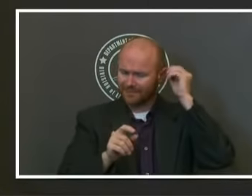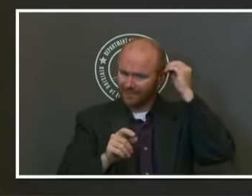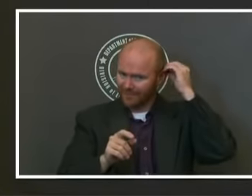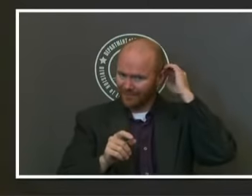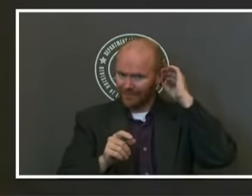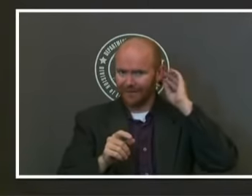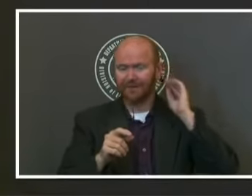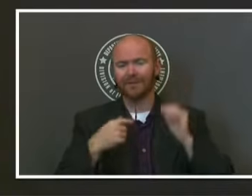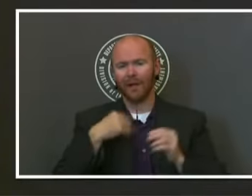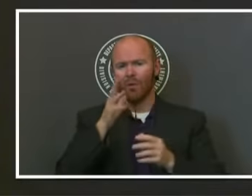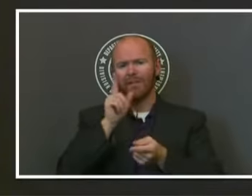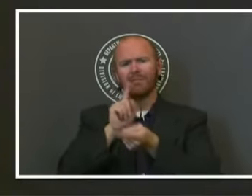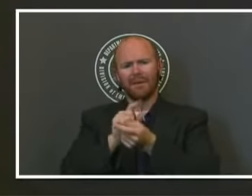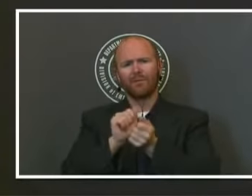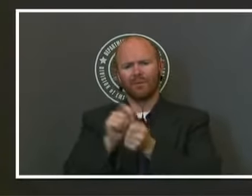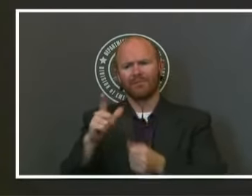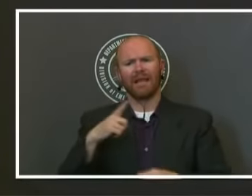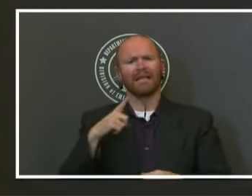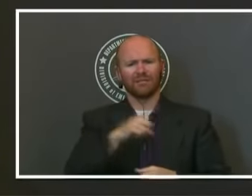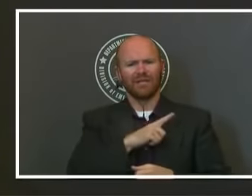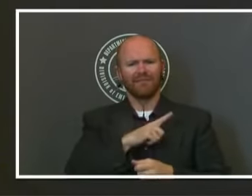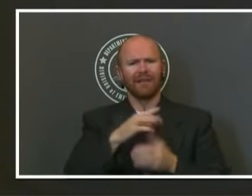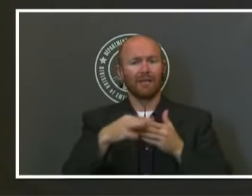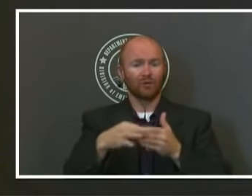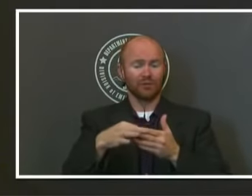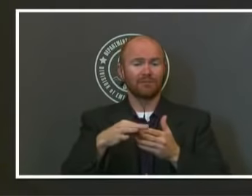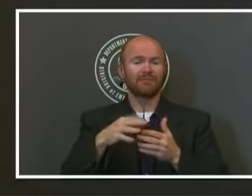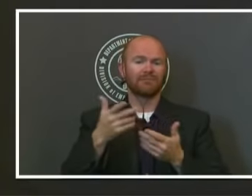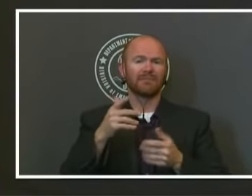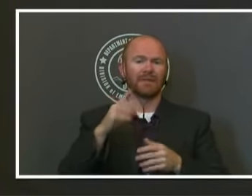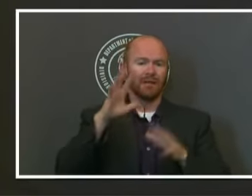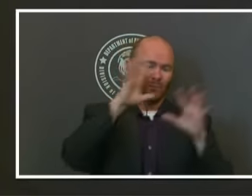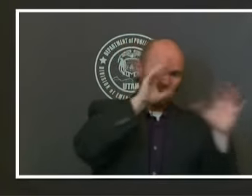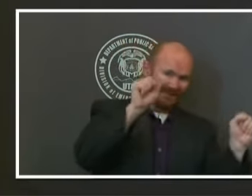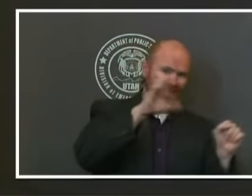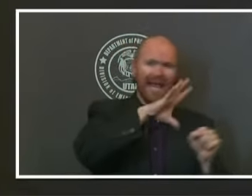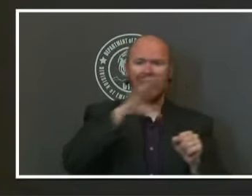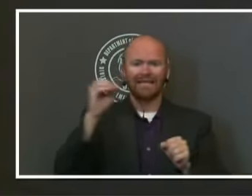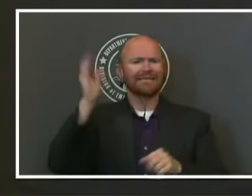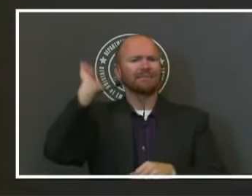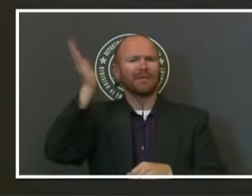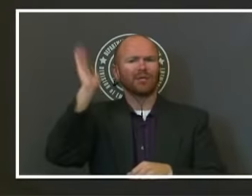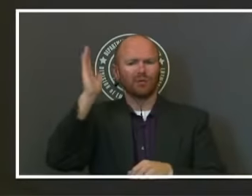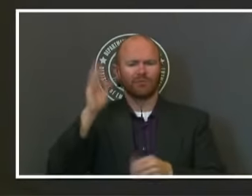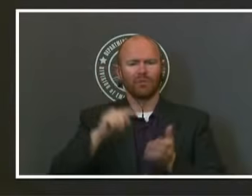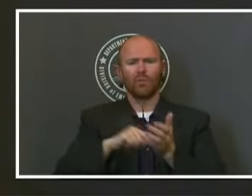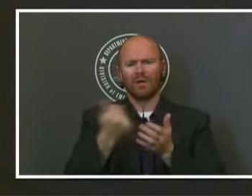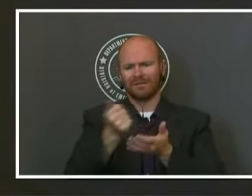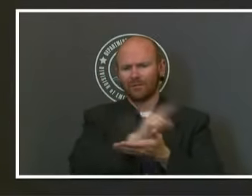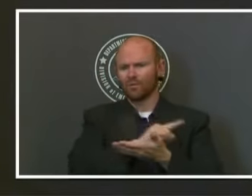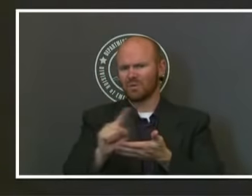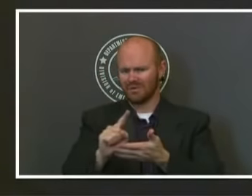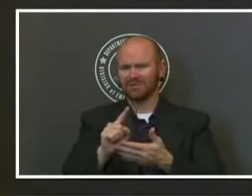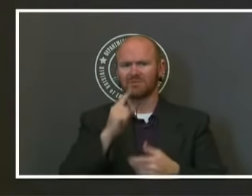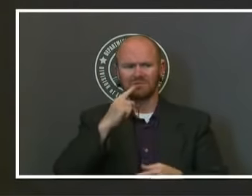leadership present the speaker once a week I saw them again last night we